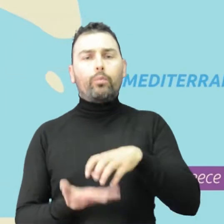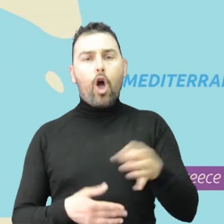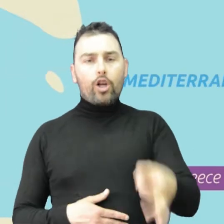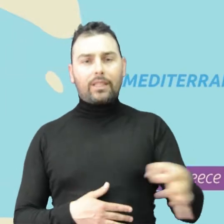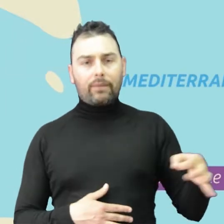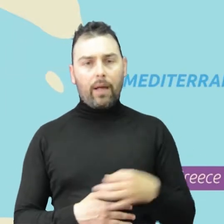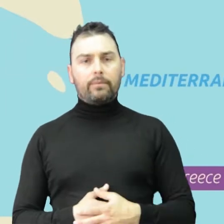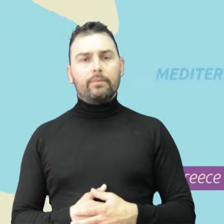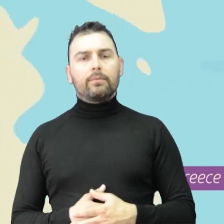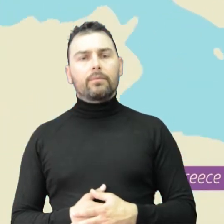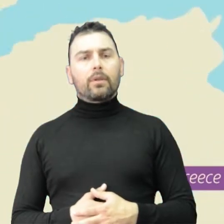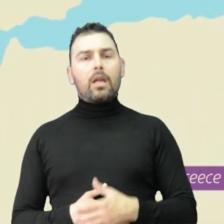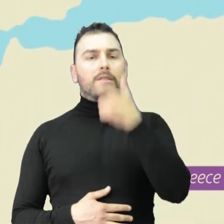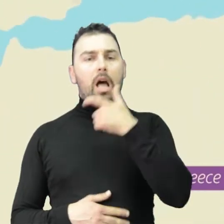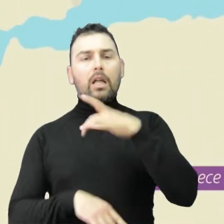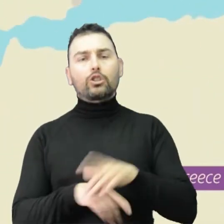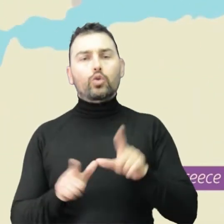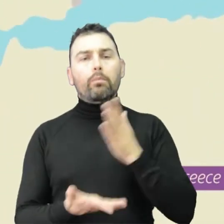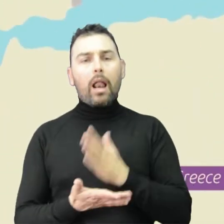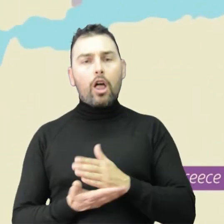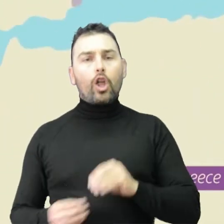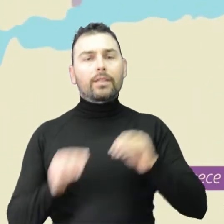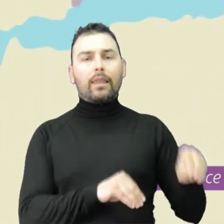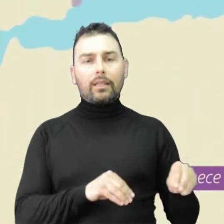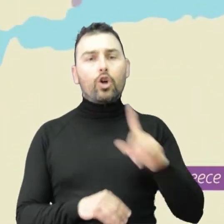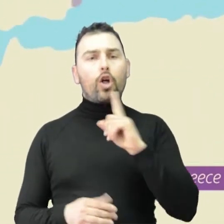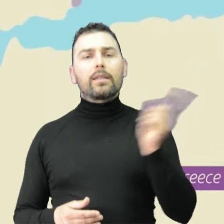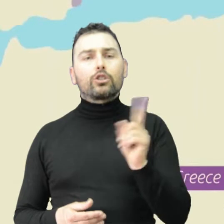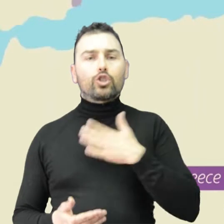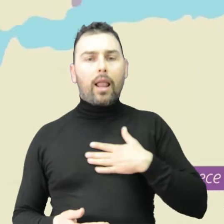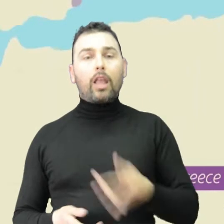Ancient Greeks were settlers they didn't just conform to staying in their territory